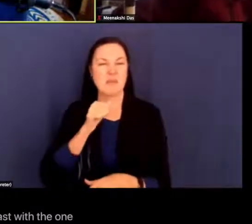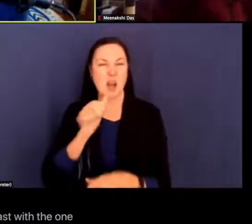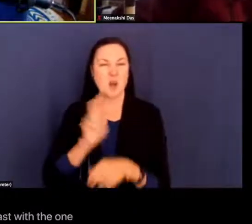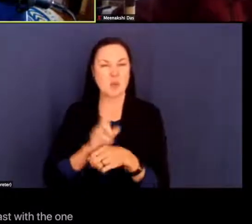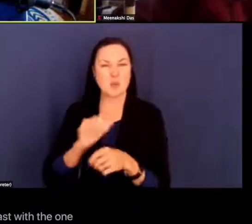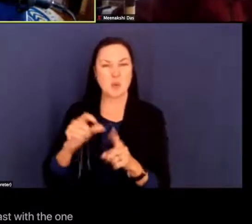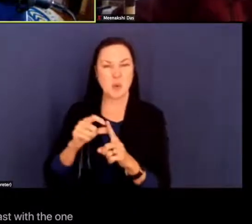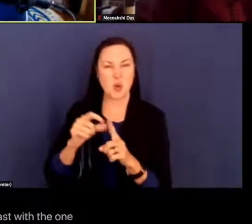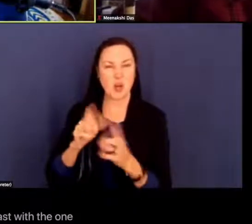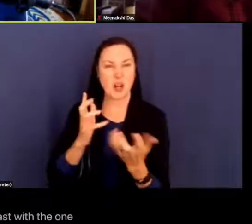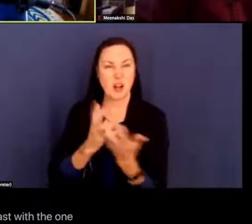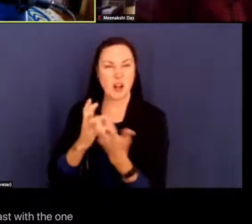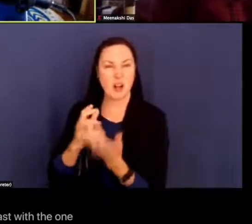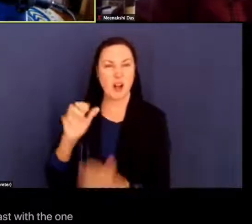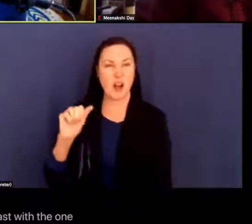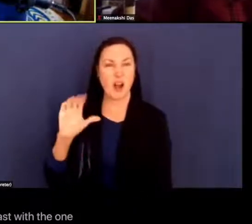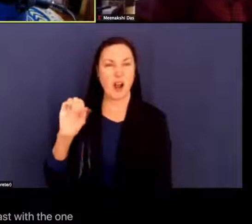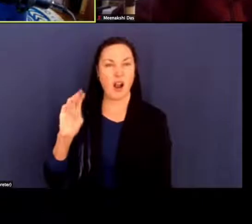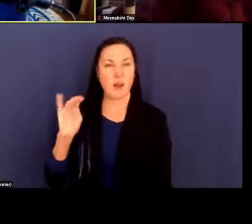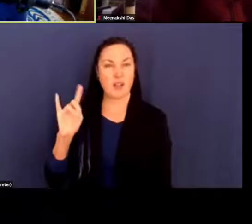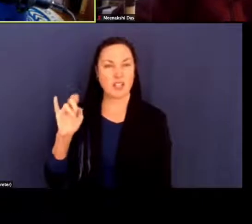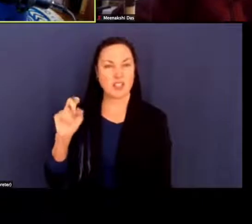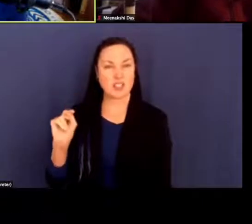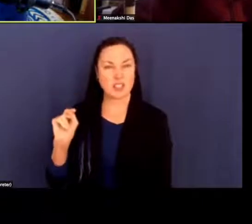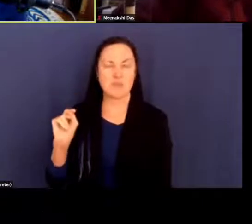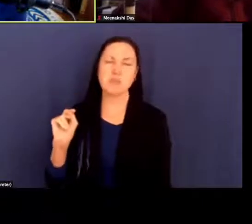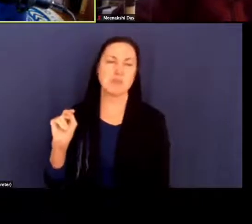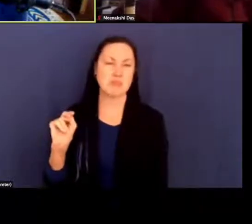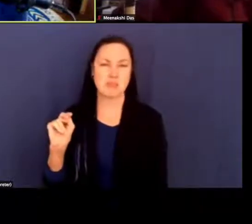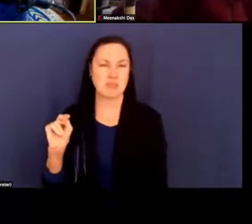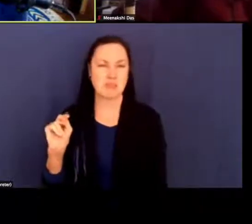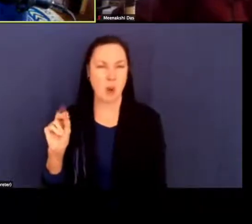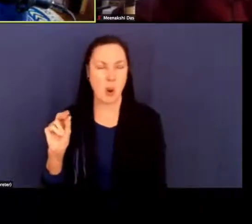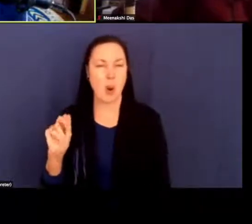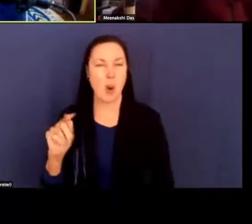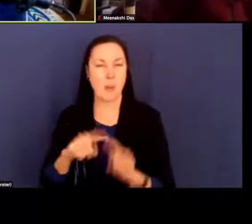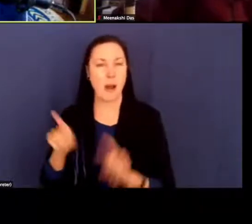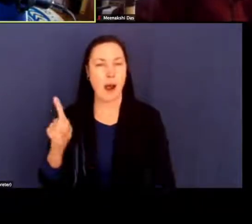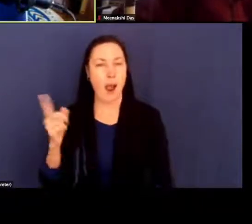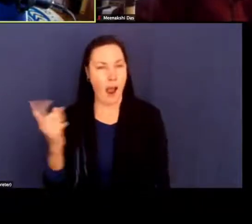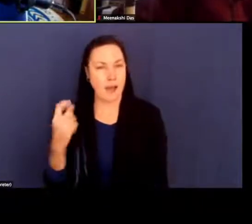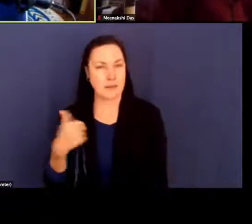because I didn't disclose at that time. But they just asked what do you need to do your best work?